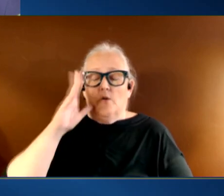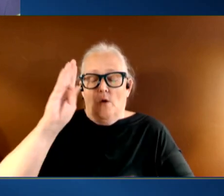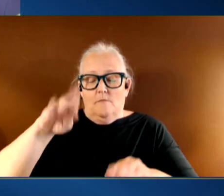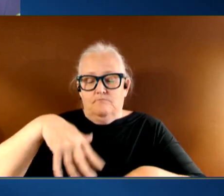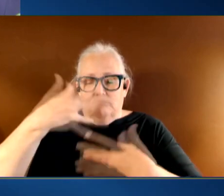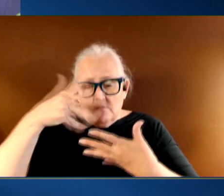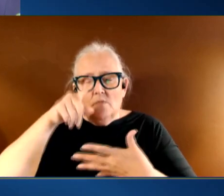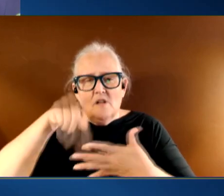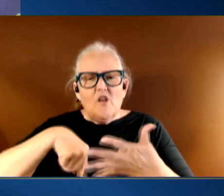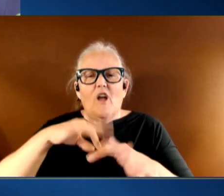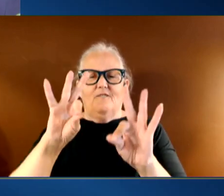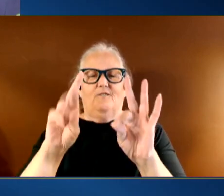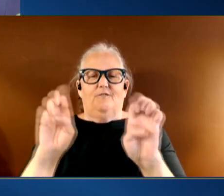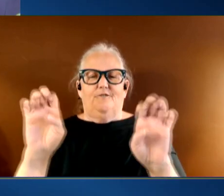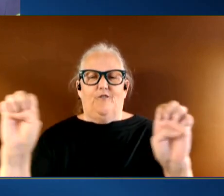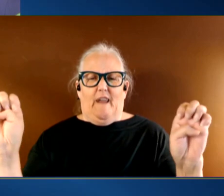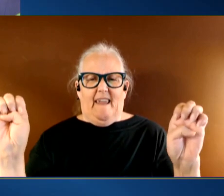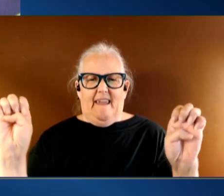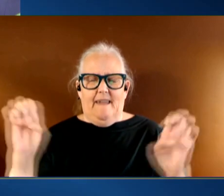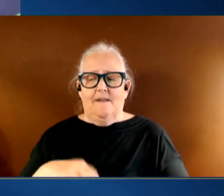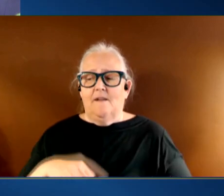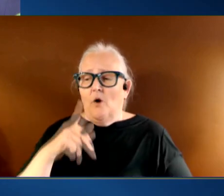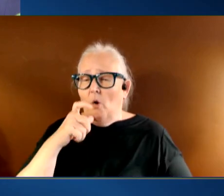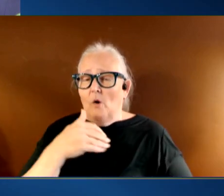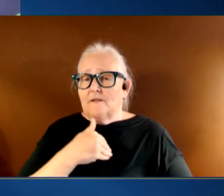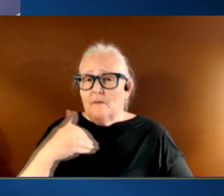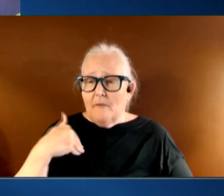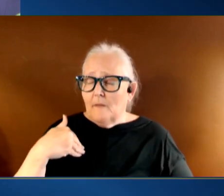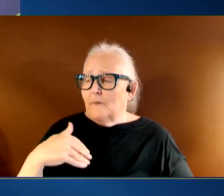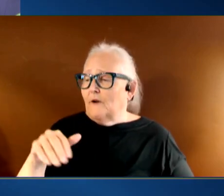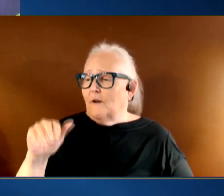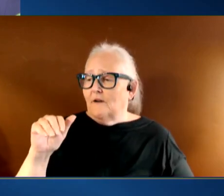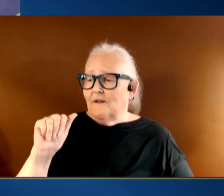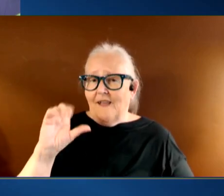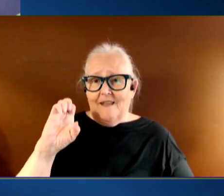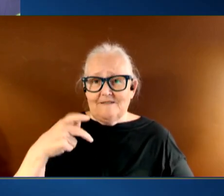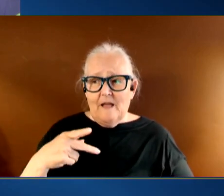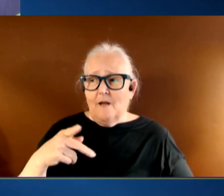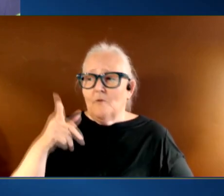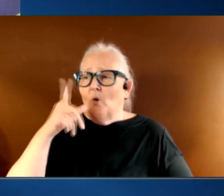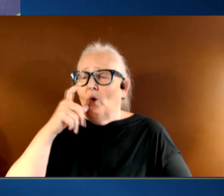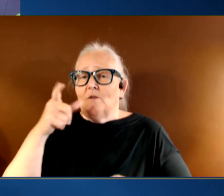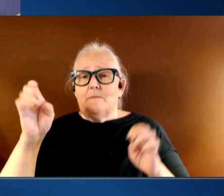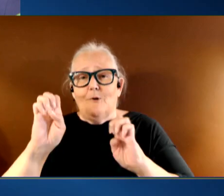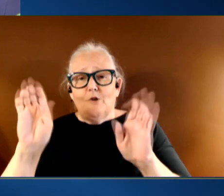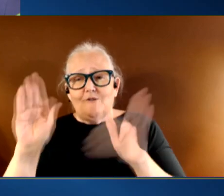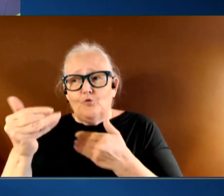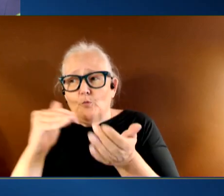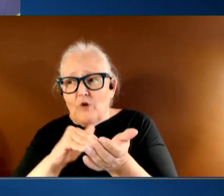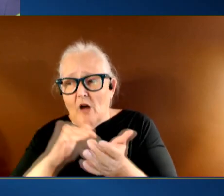tools that ACEP members ED physicians use all the time. One of them is on sickle cell disease.